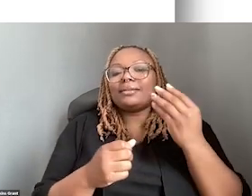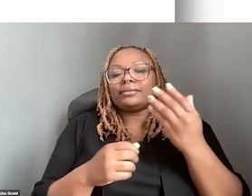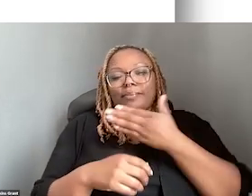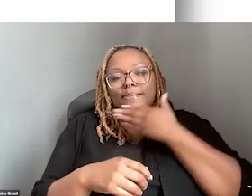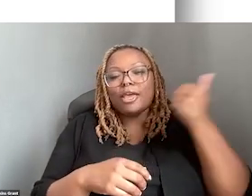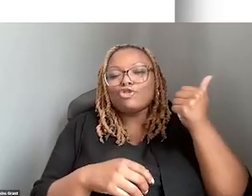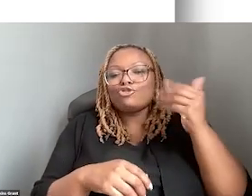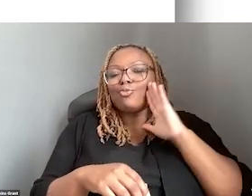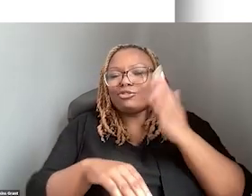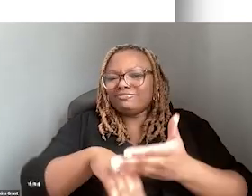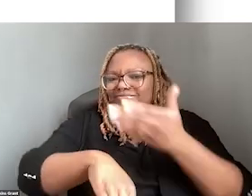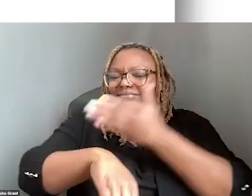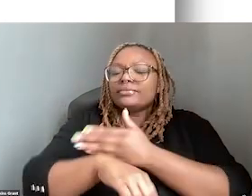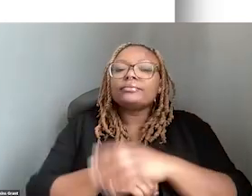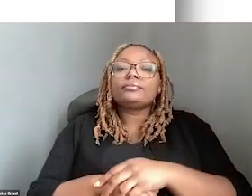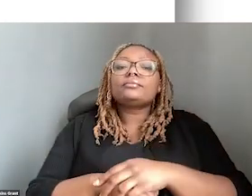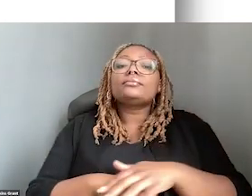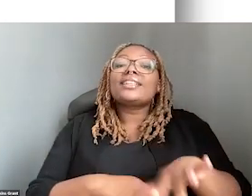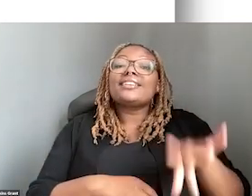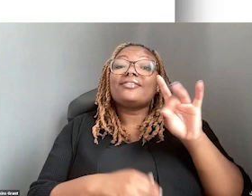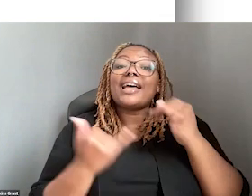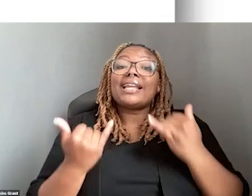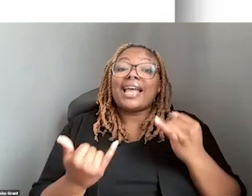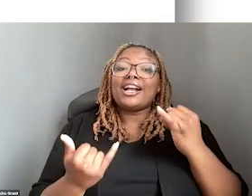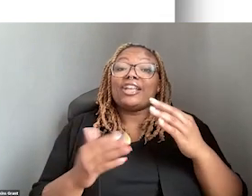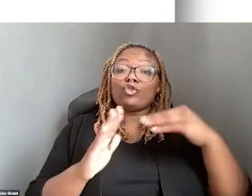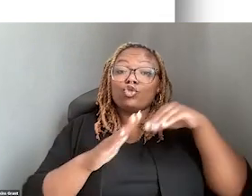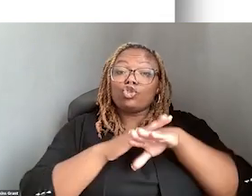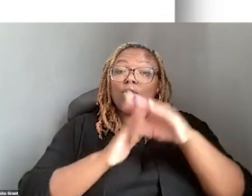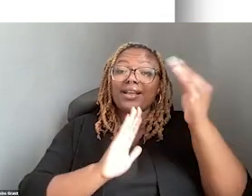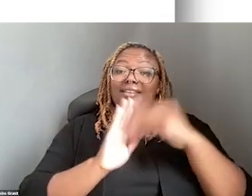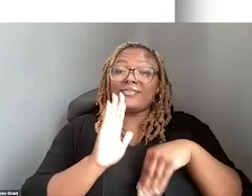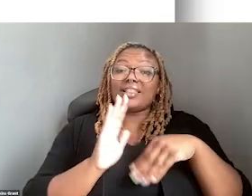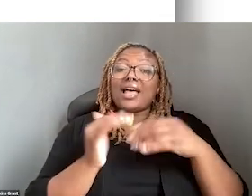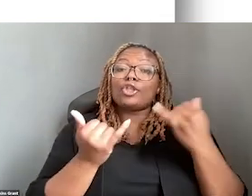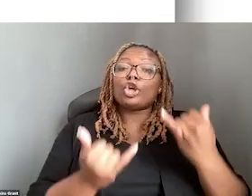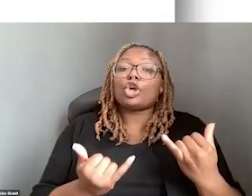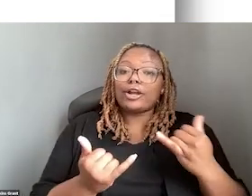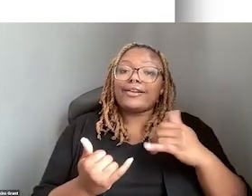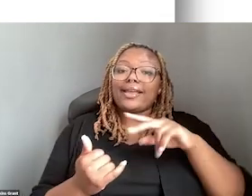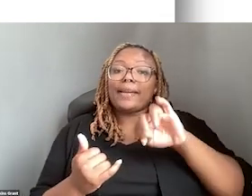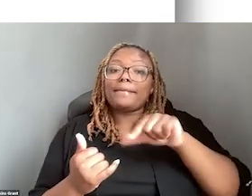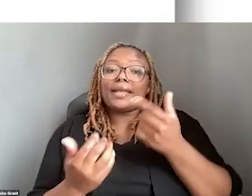so that you will find this now, if you go in to fill out the current and pending support forms for NSF.